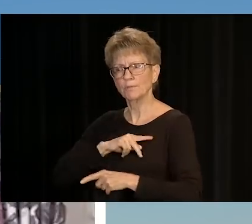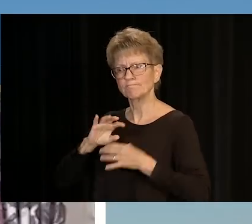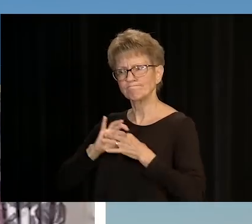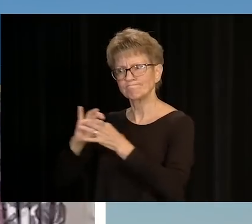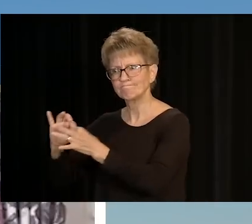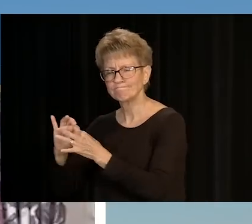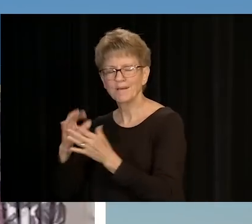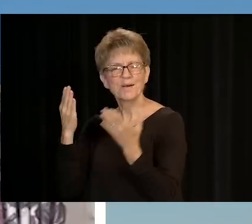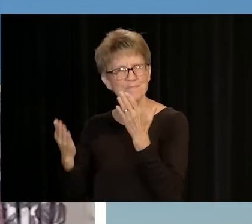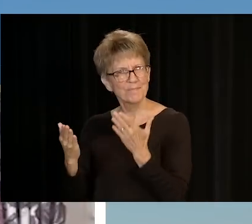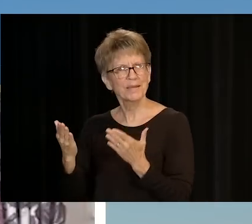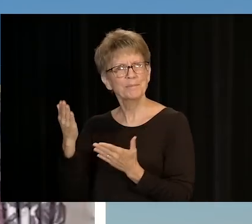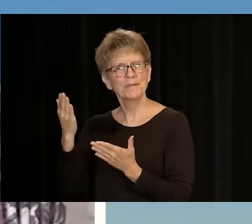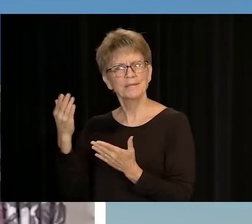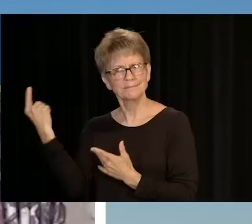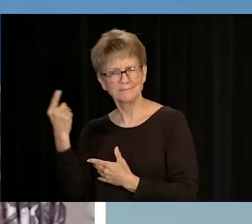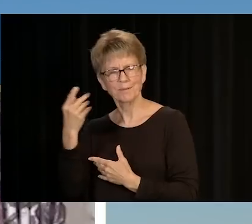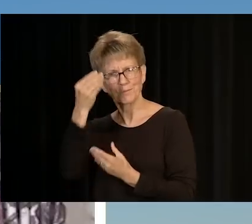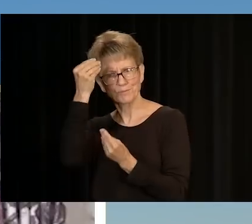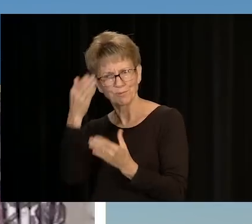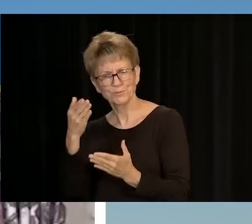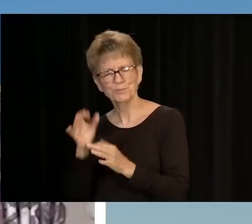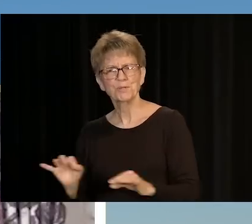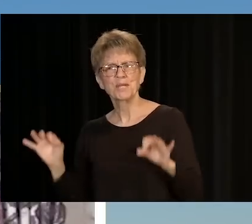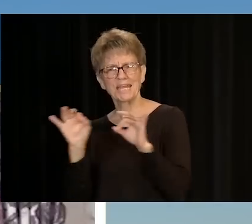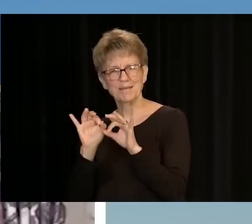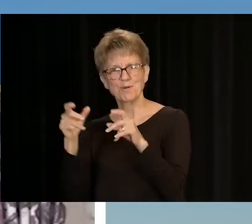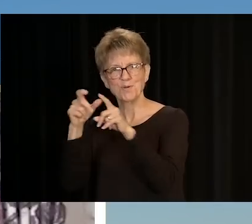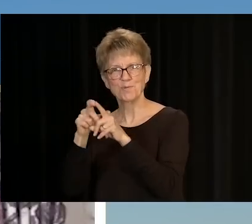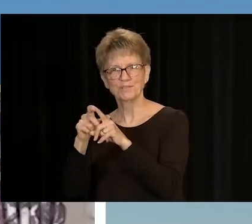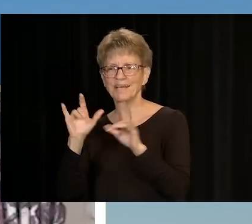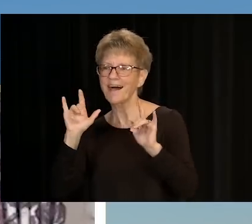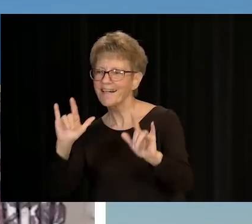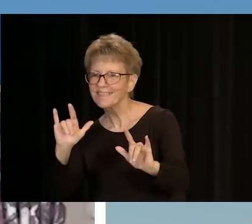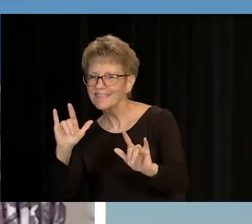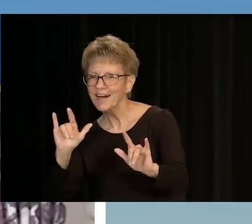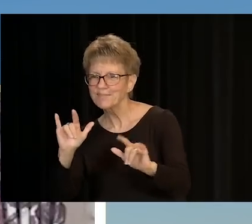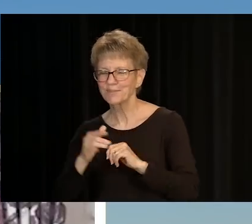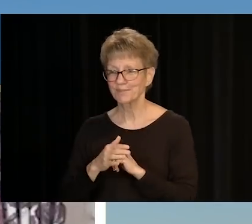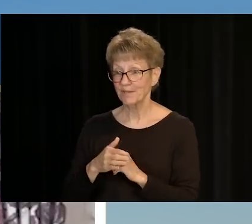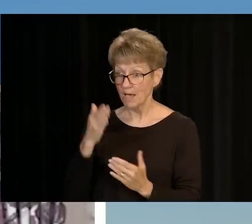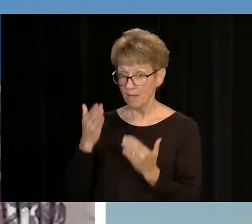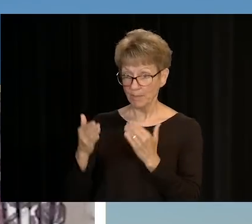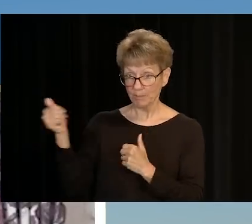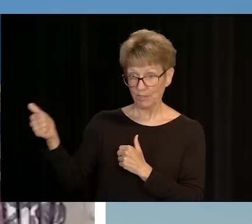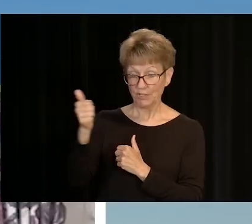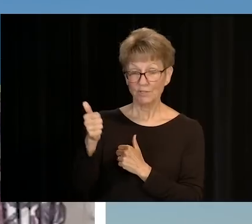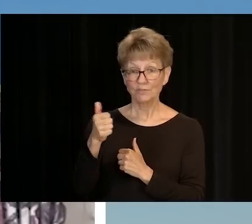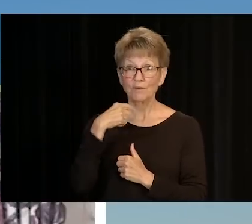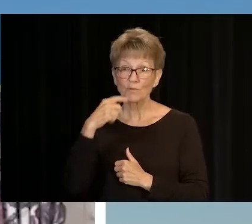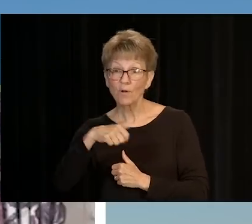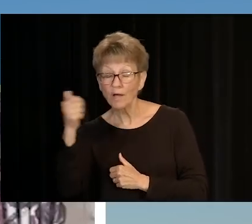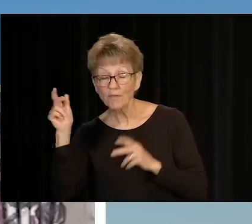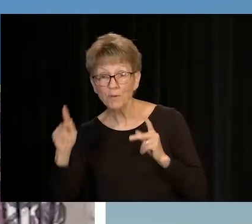PERHAPS YOU HAVE HAD THESE POWERFUL WORDS SPOKEN TO YOU -- I LOVE YOU. OR PERHAPS YOU'VE SAID THEM TO SOMEONE ELSE.